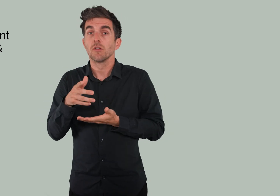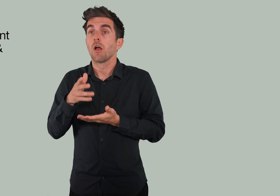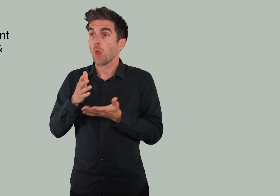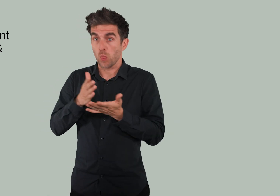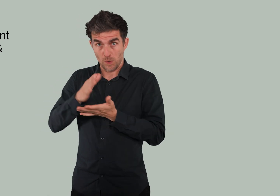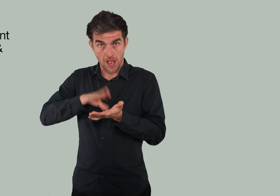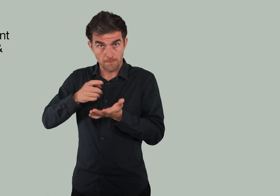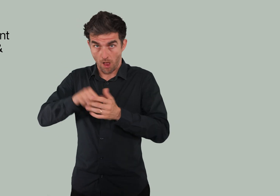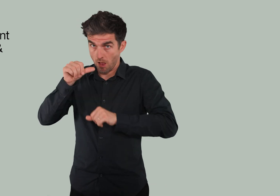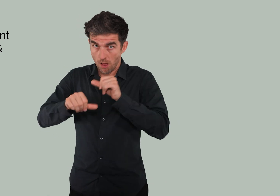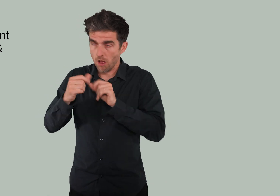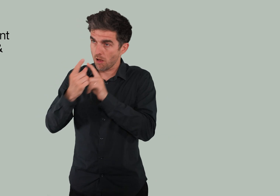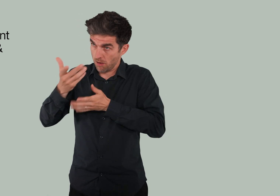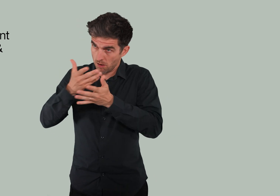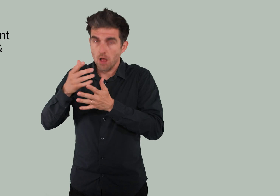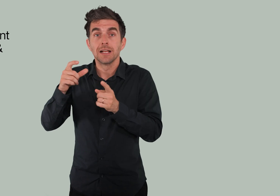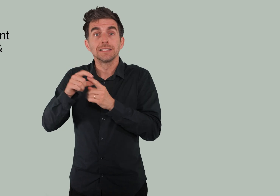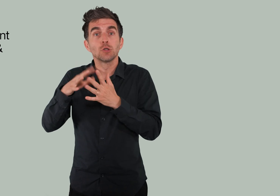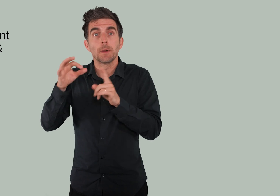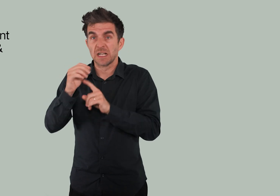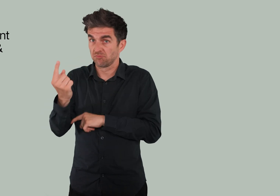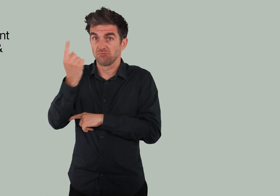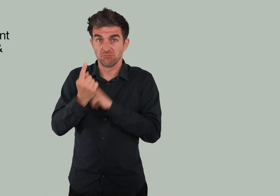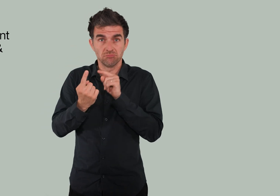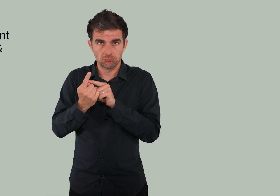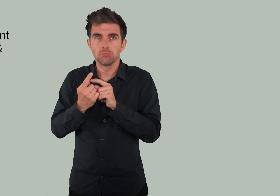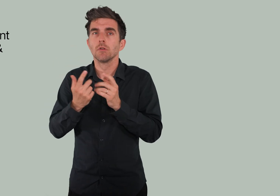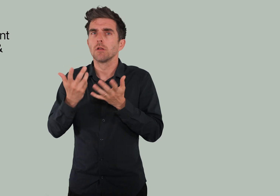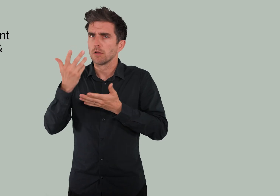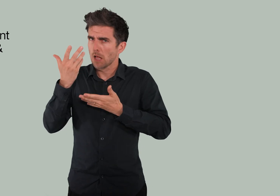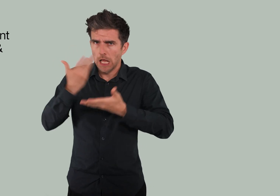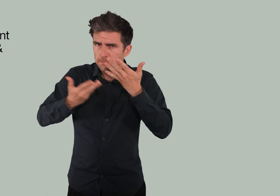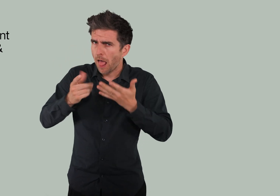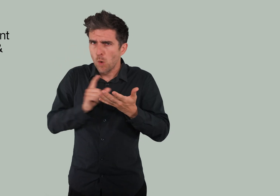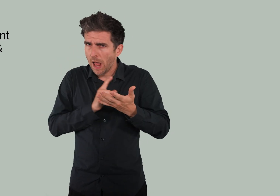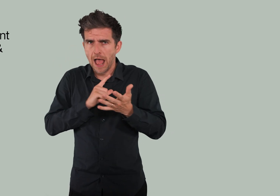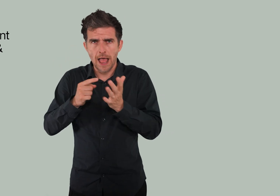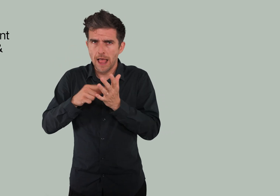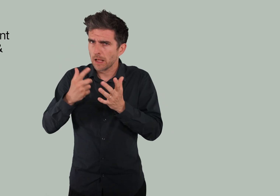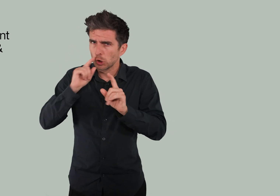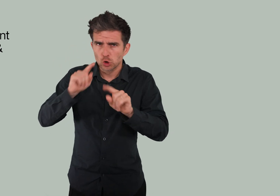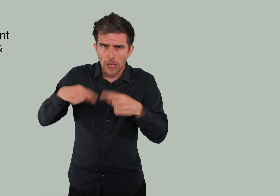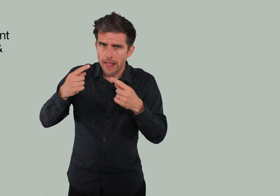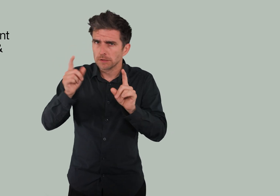at the MR stage to explain their reasons for challenging a decision